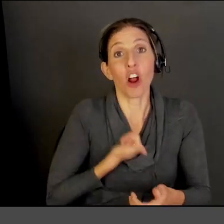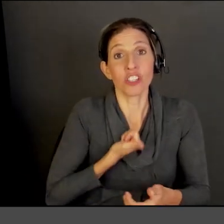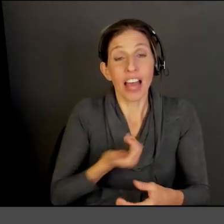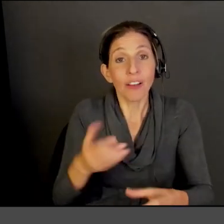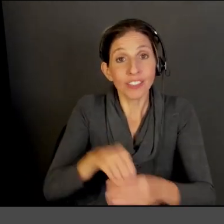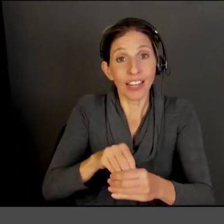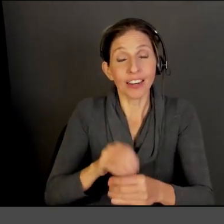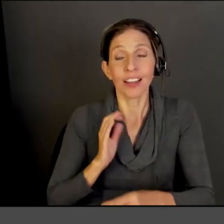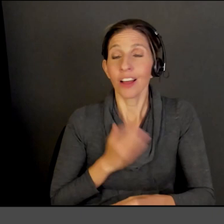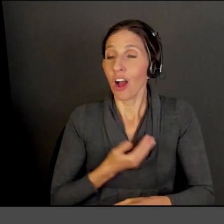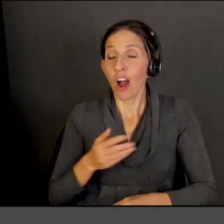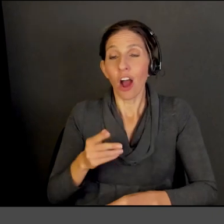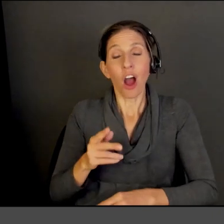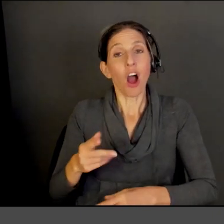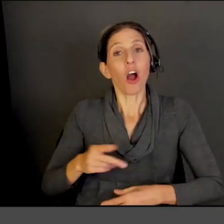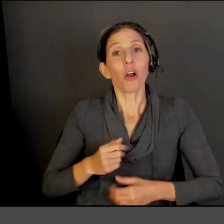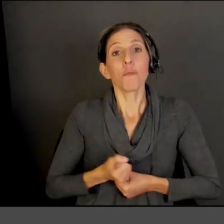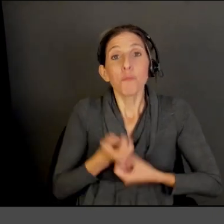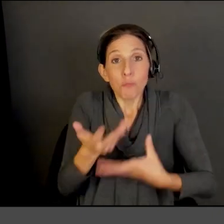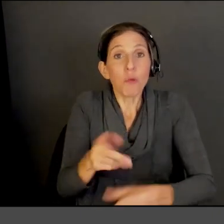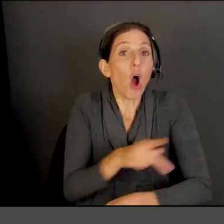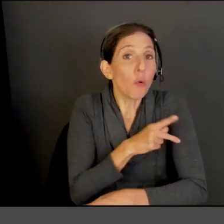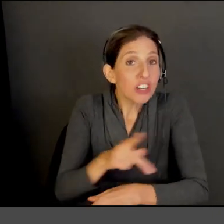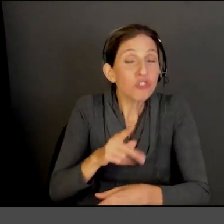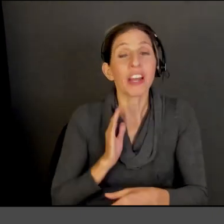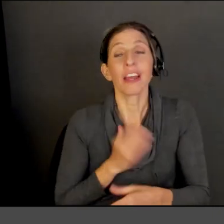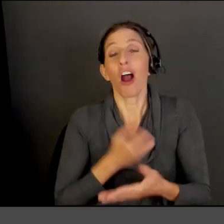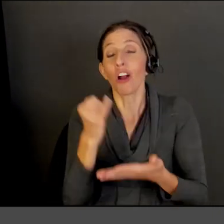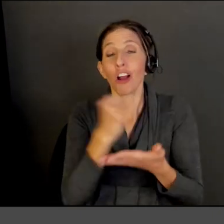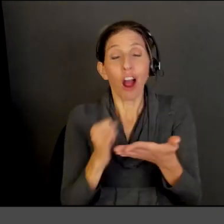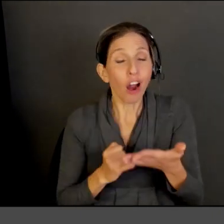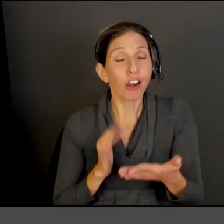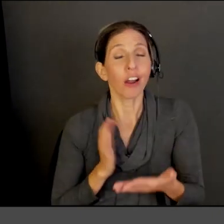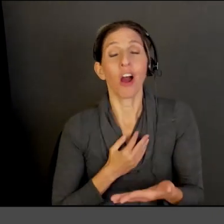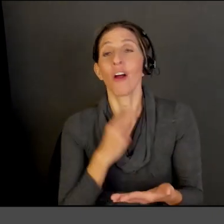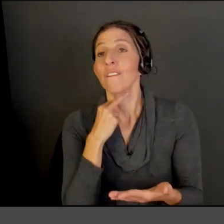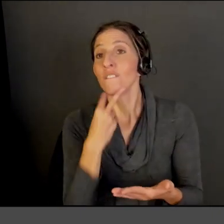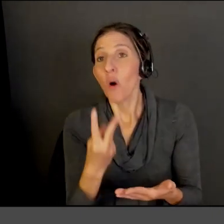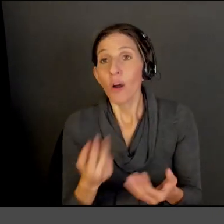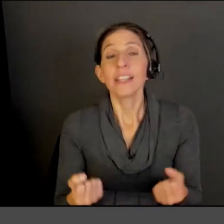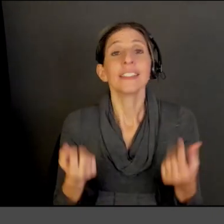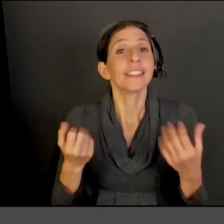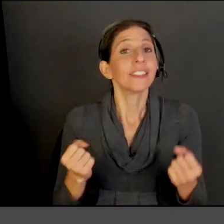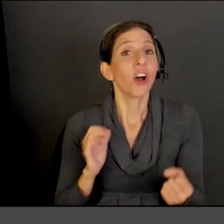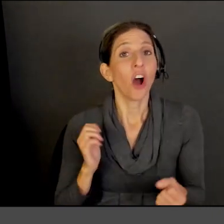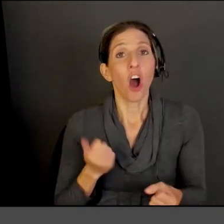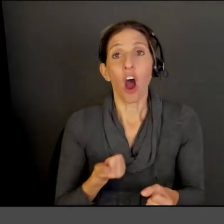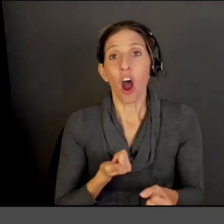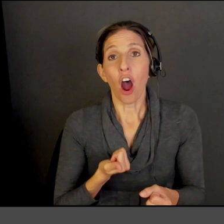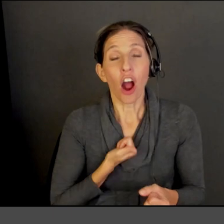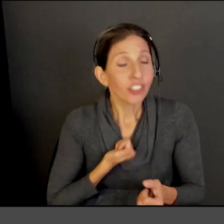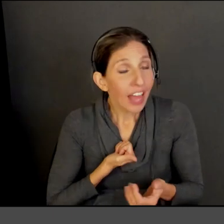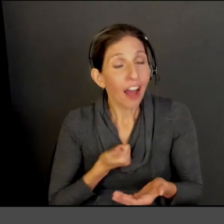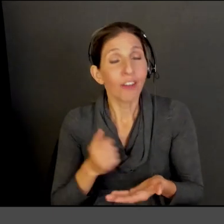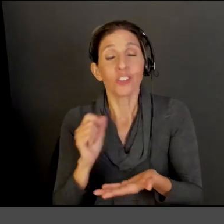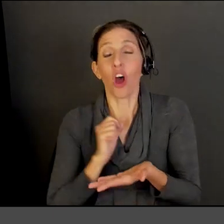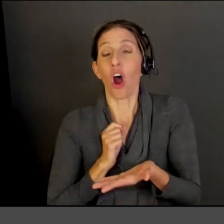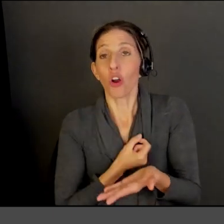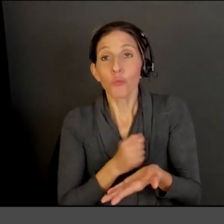OUR WRITING OURSELVES, OUR FAMILIES, THE FAMILIES OF ALL BEINGS CAN BLOSSOM.